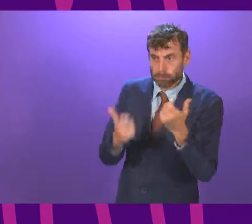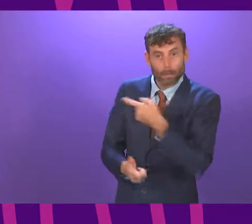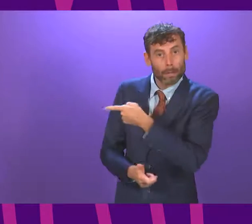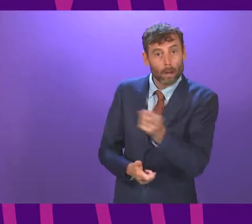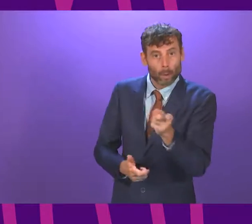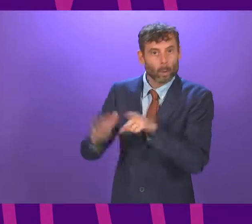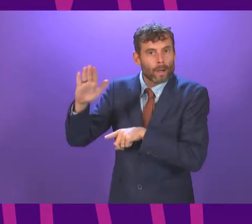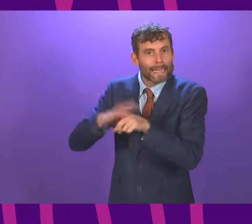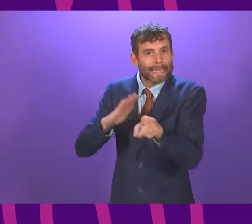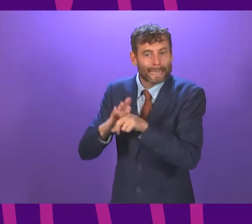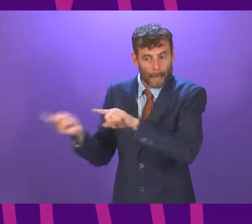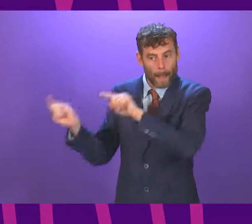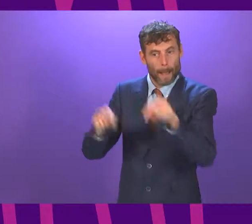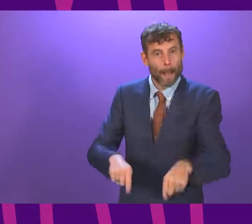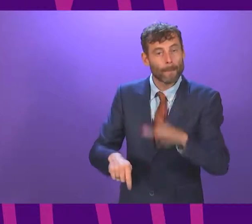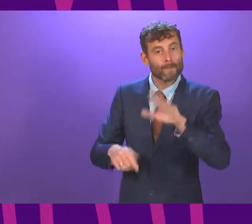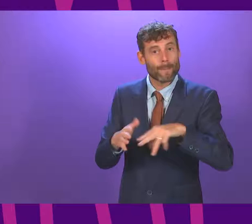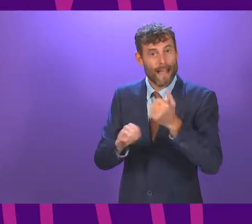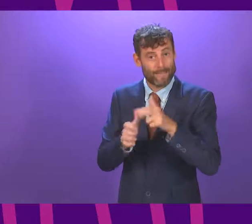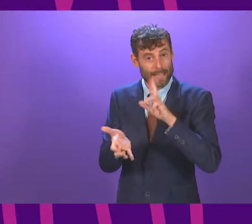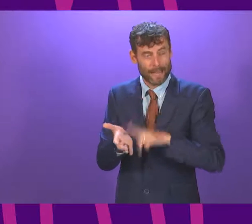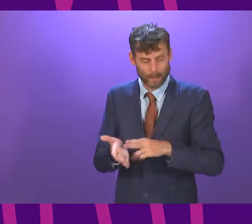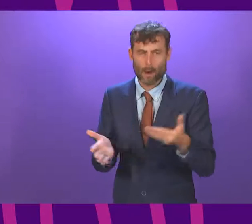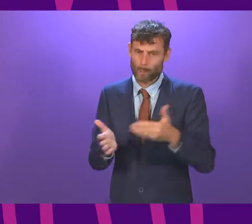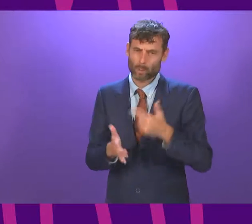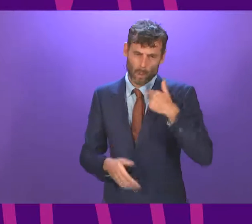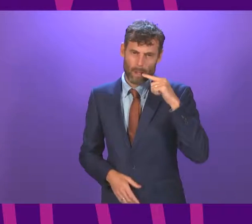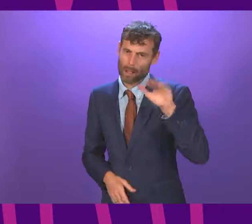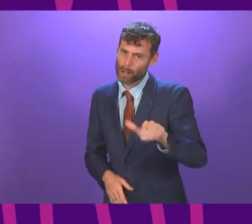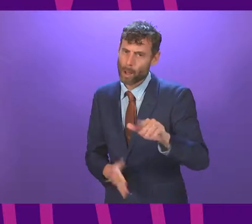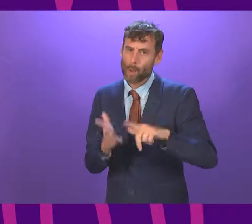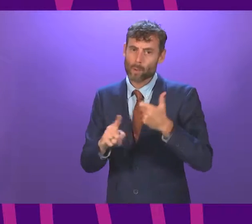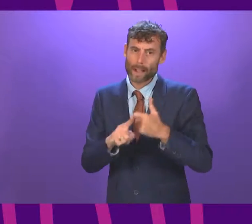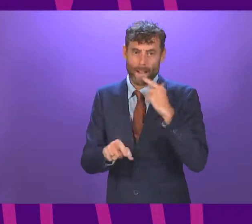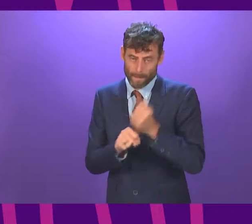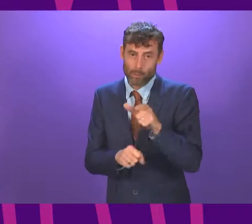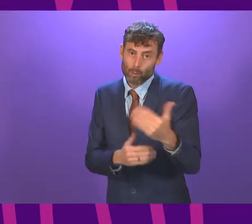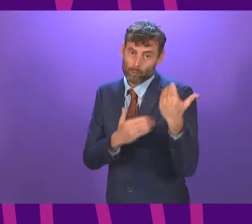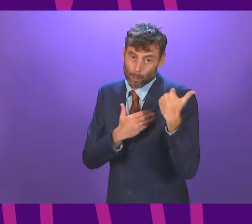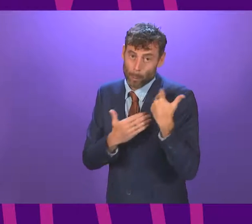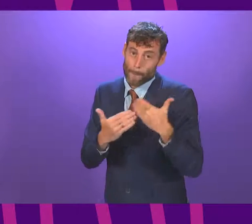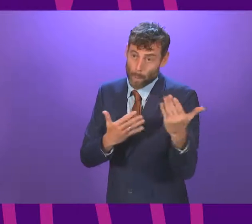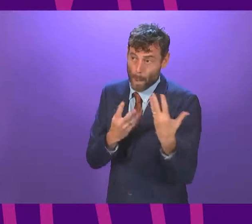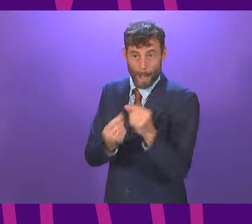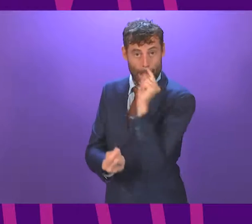to accept more people. We are working with partners including the UK Government, local government, the third sector and